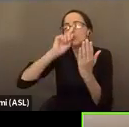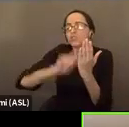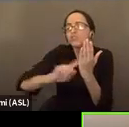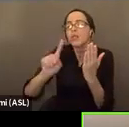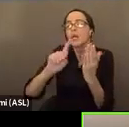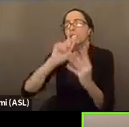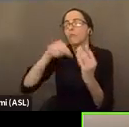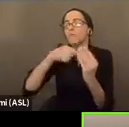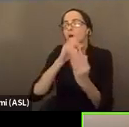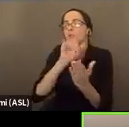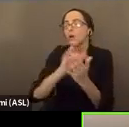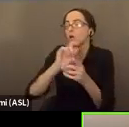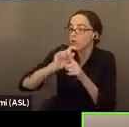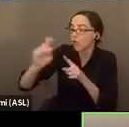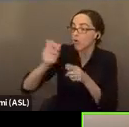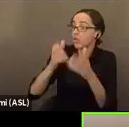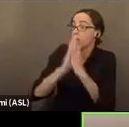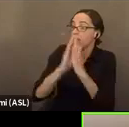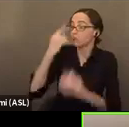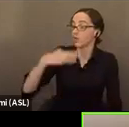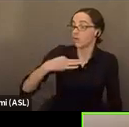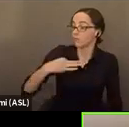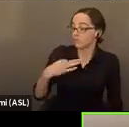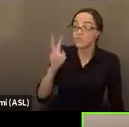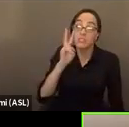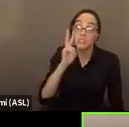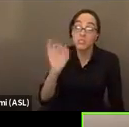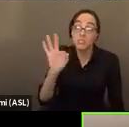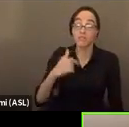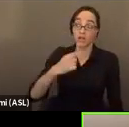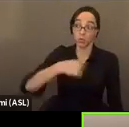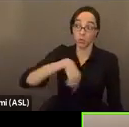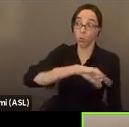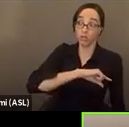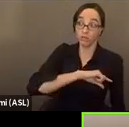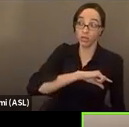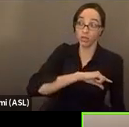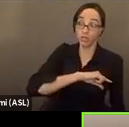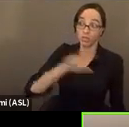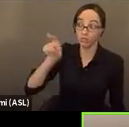see if you qualify because it definitely makes life easier if you are signed up for